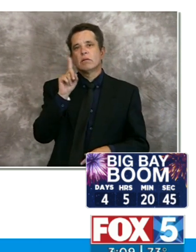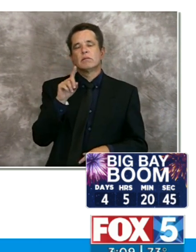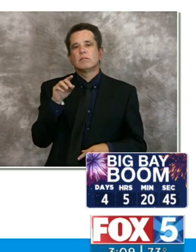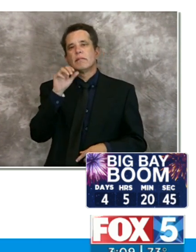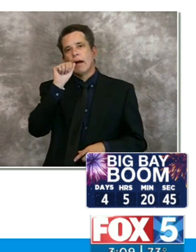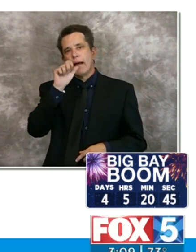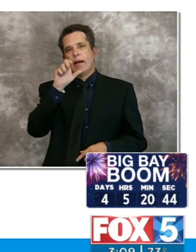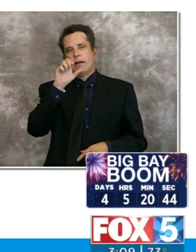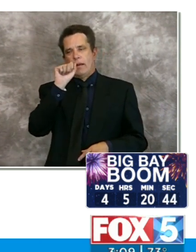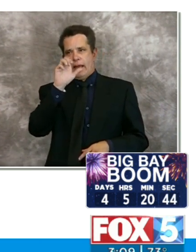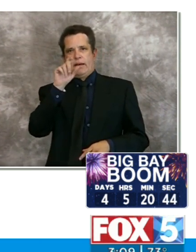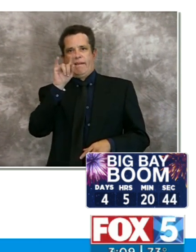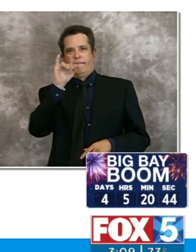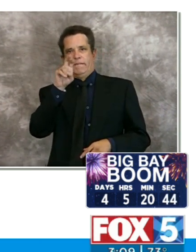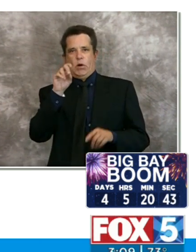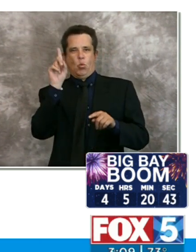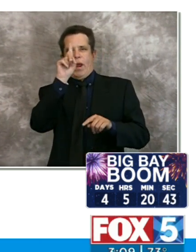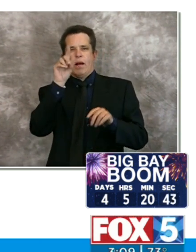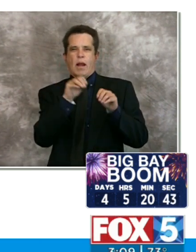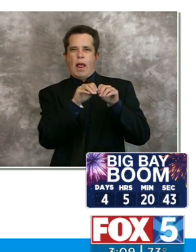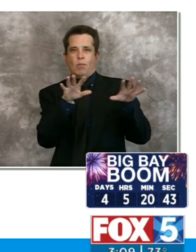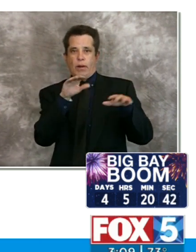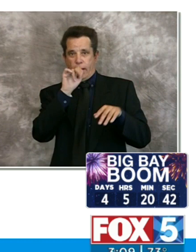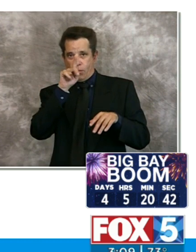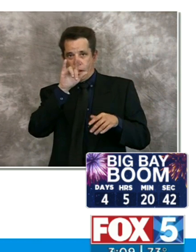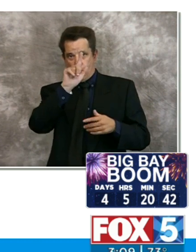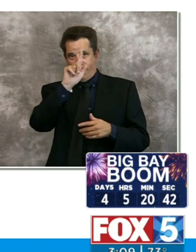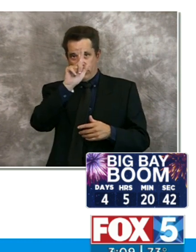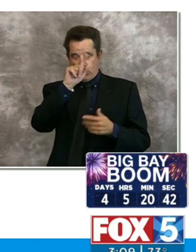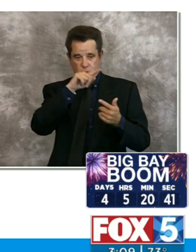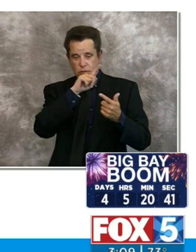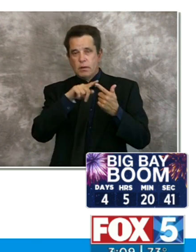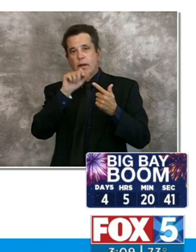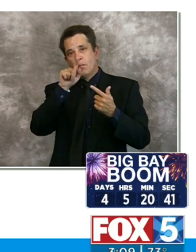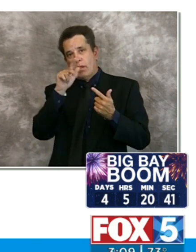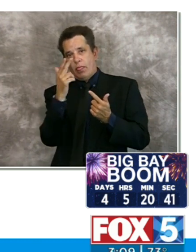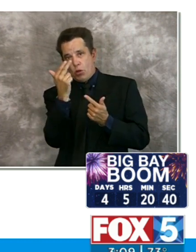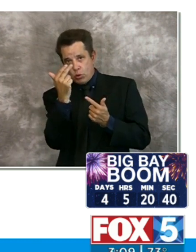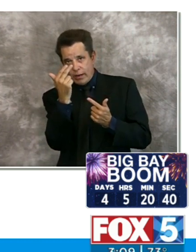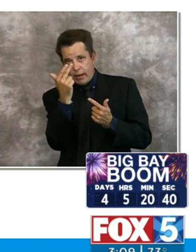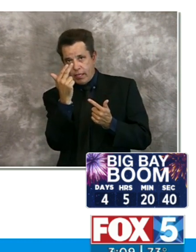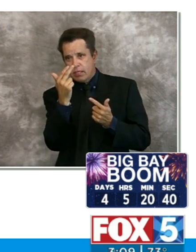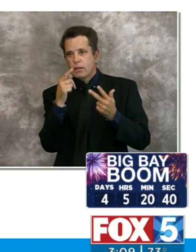SHOWS THE SETTINGS OVER THE PAST. PERIOD RELATED TO THE